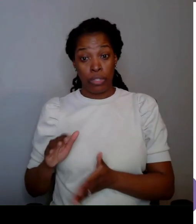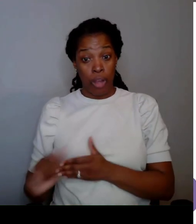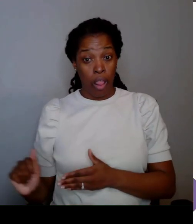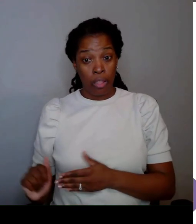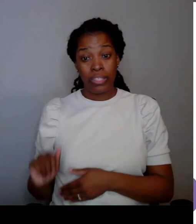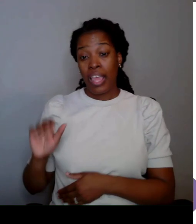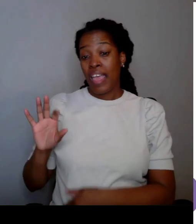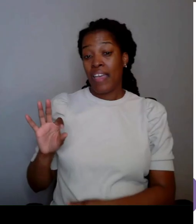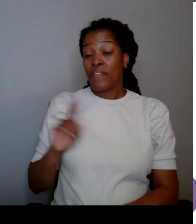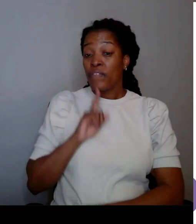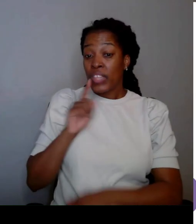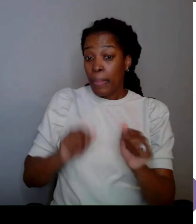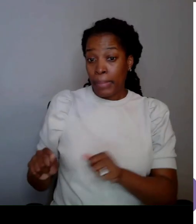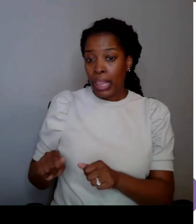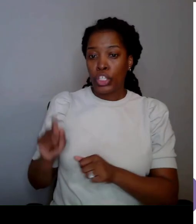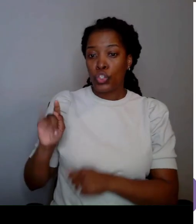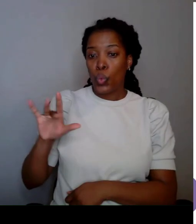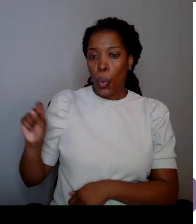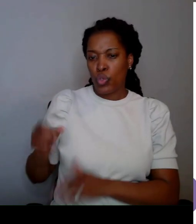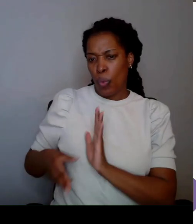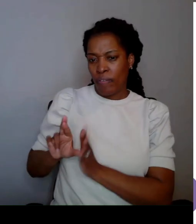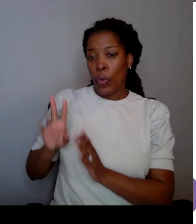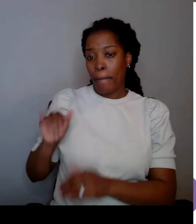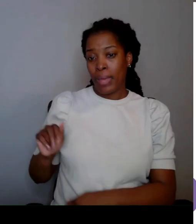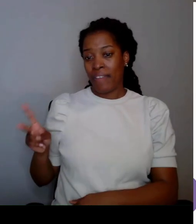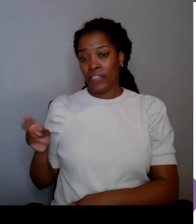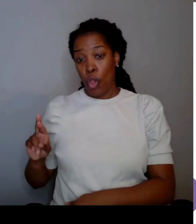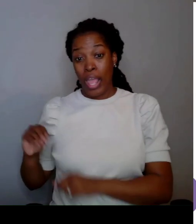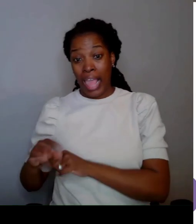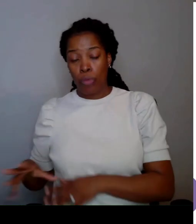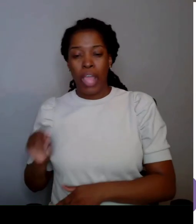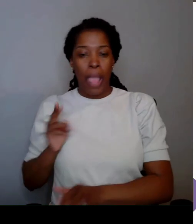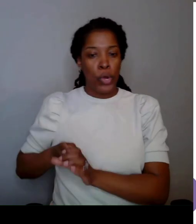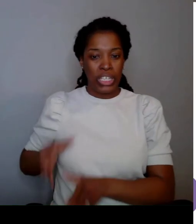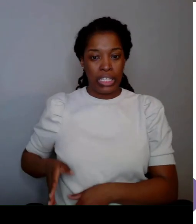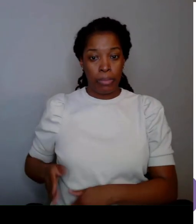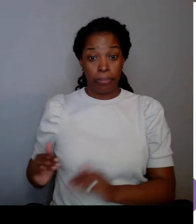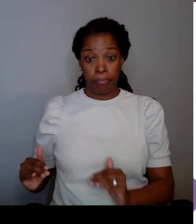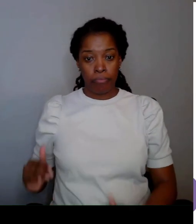Level two, 5001 to $10, 000 feasibility tools are reviewed by VR